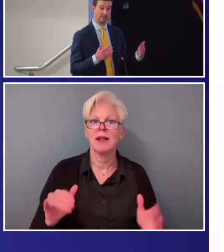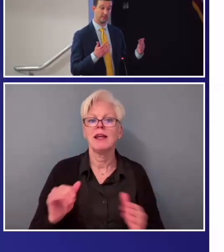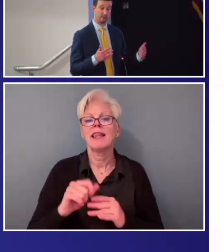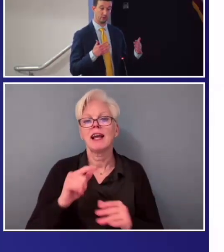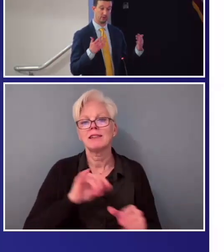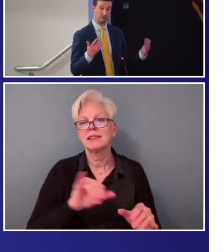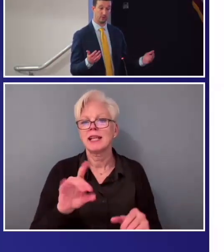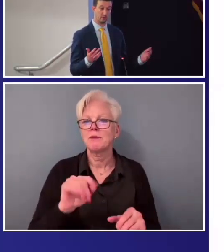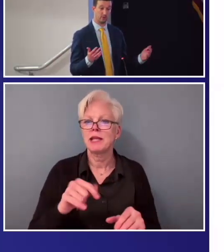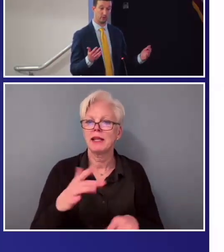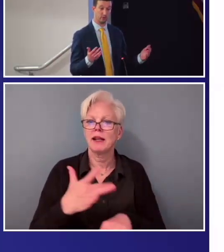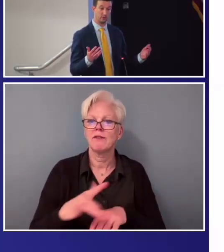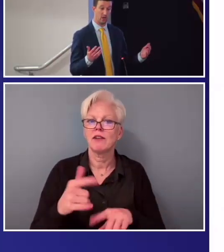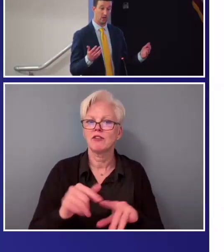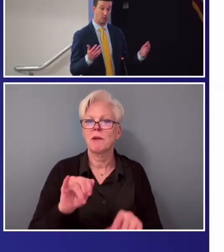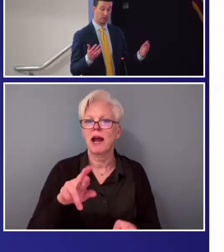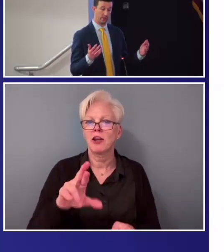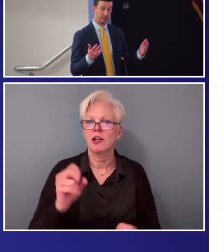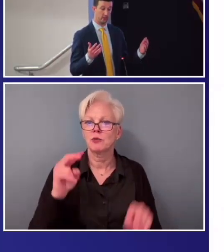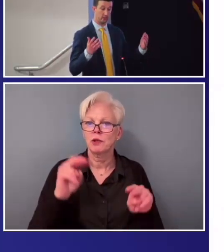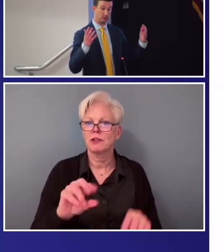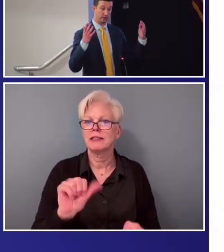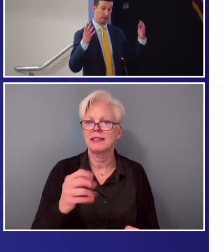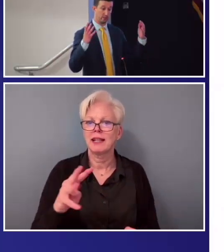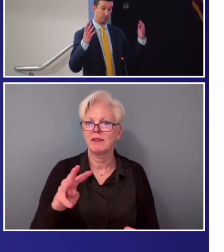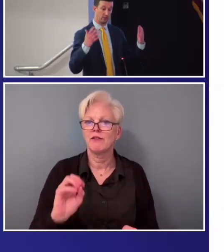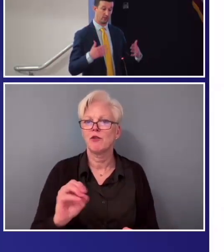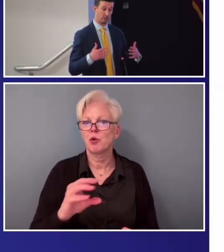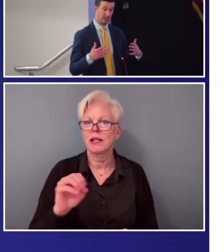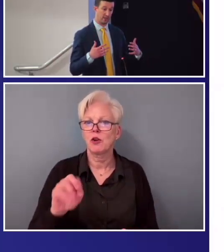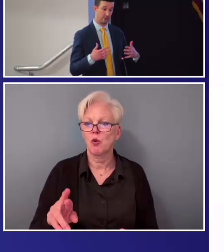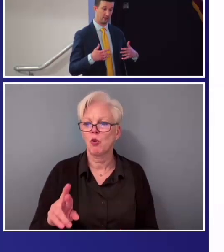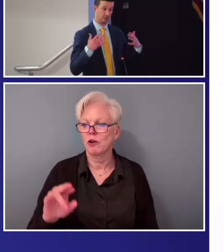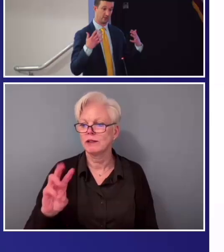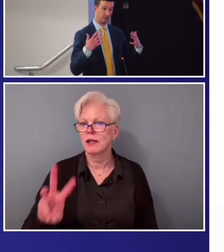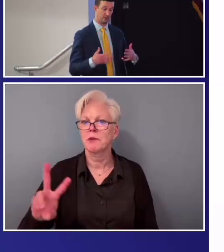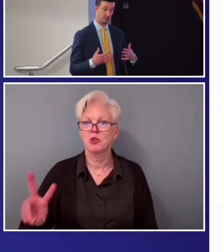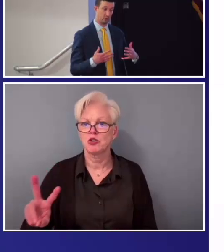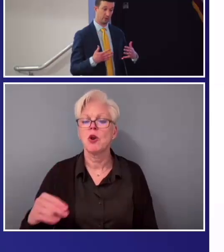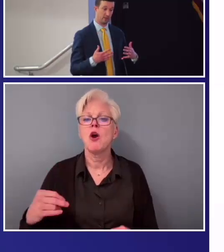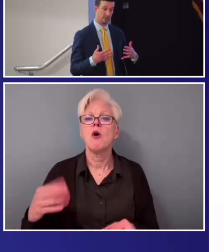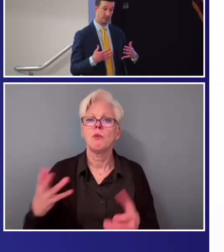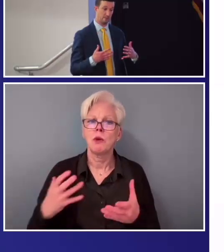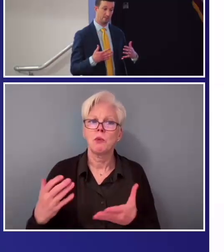at 1040 and W-2s. We want to get income from wages and salaries and also self-employment income,